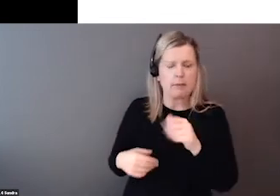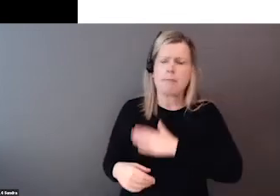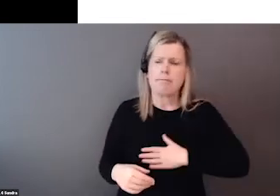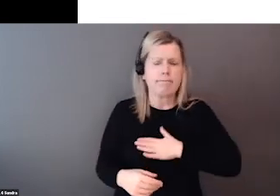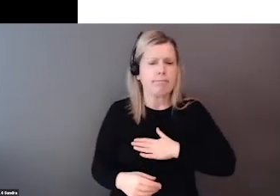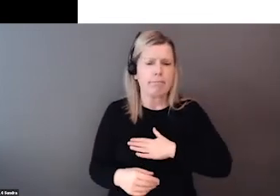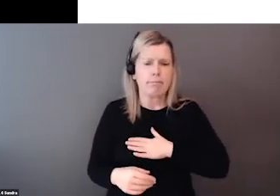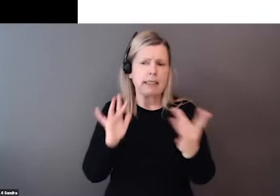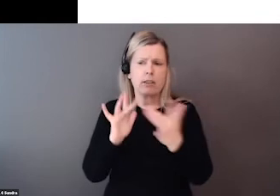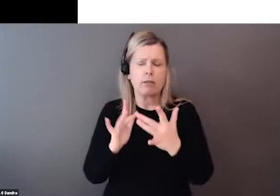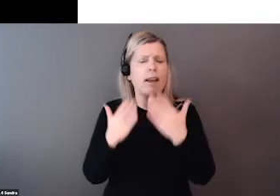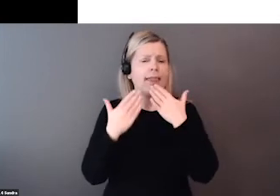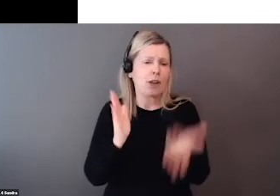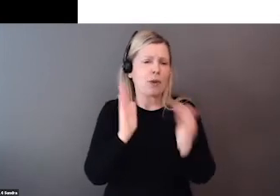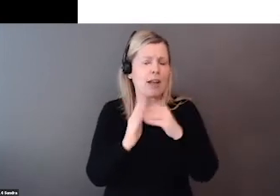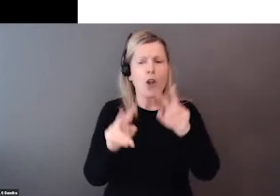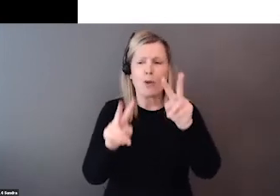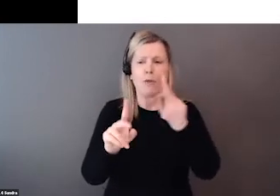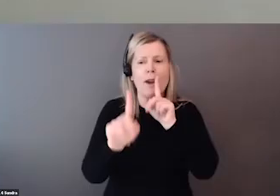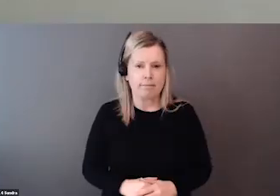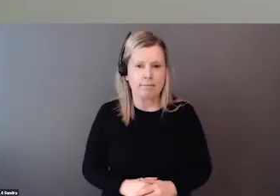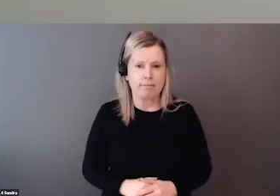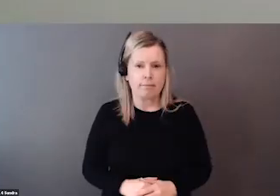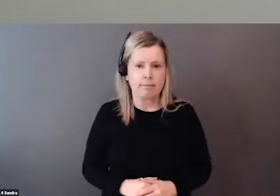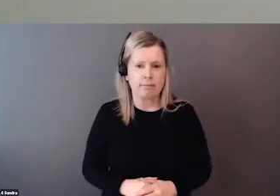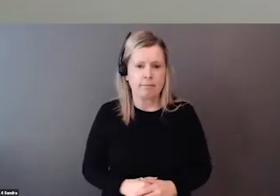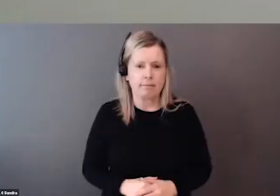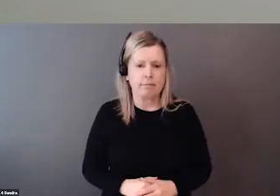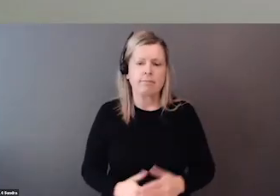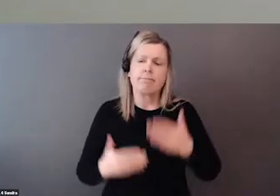and I look forward to taking some of your questions. Okay, Josh, this is, I'm gonna start one slide again because I realized I didn't make the transition. So it's this slide. So I'm gonna start it again, and then if you could splice the two together. So following the development of the Delphi survey, we plan to conduct a qualitative research phase, and that includes interviews with young people with disabilities. And here we hope to examine how the implementation of each workplace support that we've identified in the Delphi survey could actually have a impact on sustained employment during the school-to-work transition for young people with disabilities. We really want to get the insight of a lived experience, how realistic is this in terms of its ability to actually support employment in the longterm. Similarly, we want to conduct interviews with employer representatives. And here we want to determine the feasibility of some of those strategies that we've identified earlier and see how realistic they are in terms of their implementation within the workplace. And hopefully through the two elements we can really identify opportunities for the implementation of accommodations, modifications, and benefits that can be implemented and account for the future of work. Thank you, Arif, for your presentation.